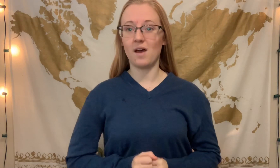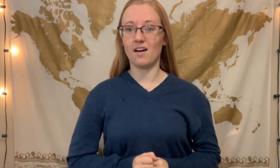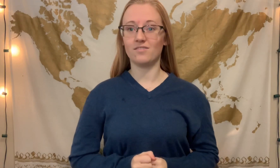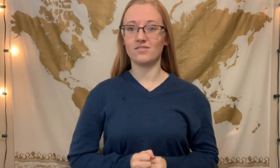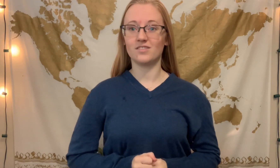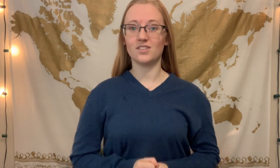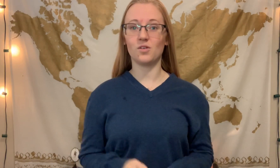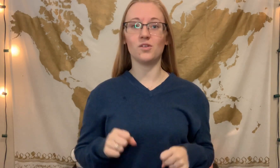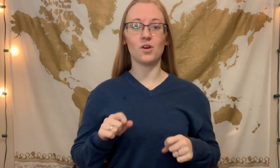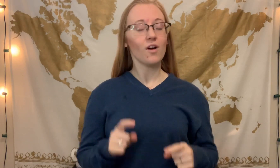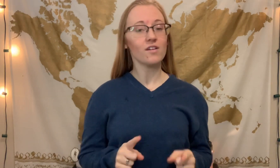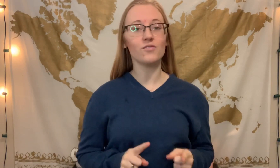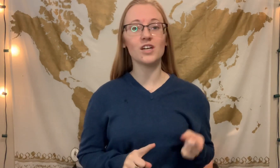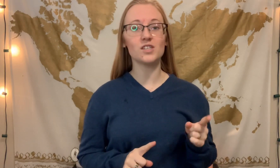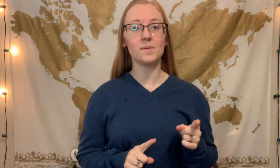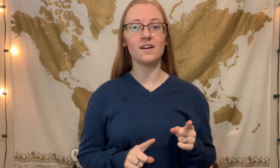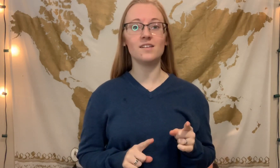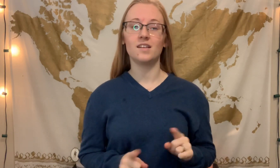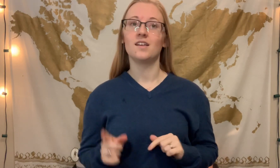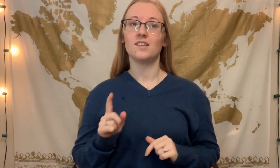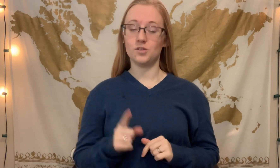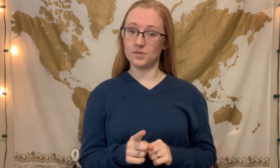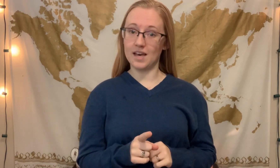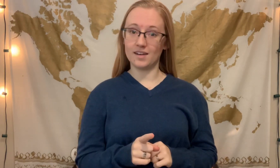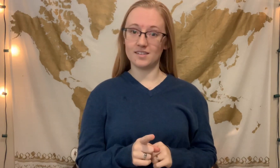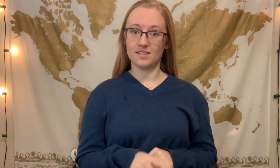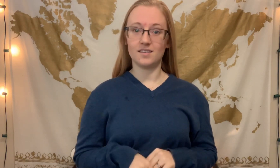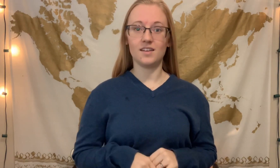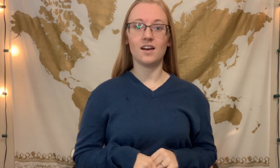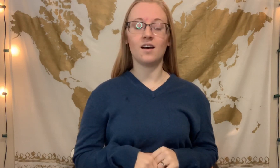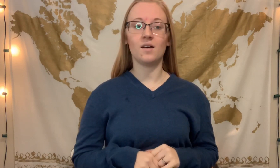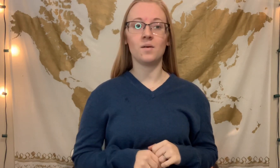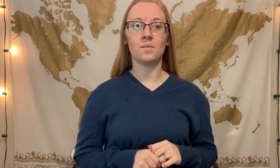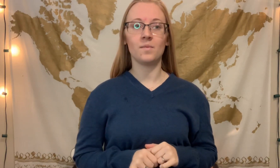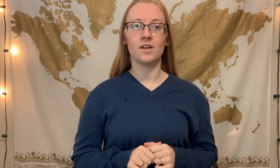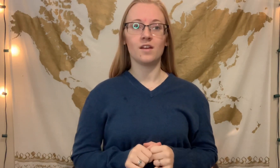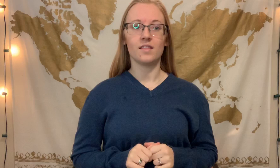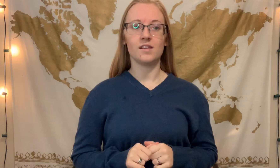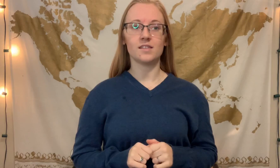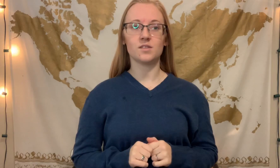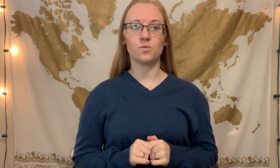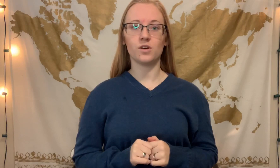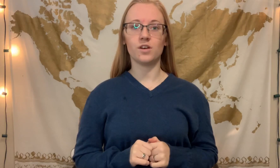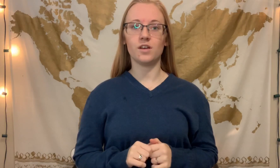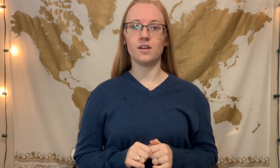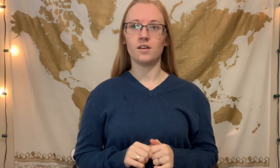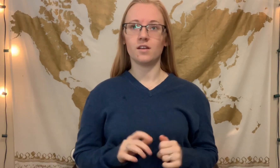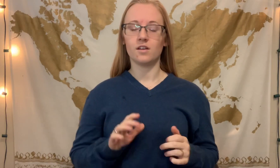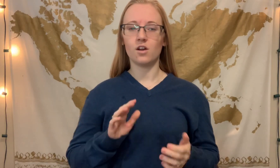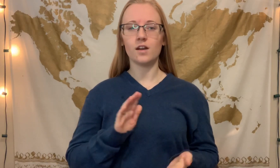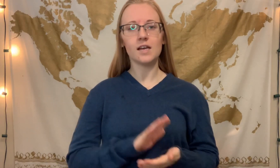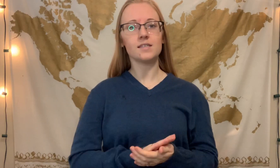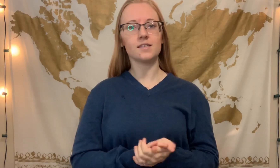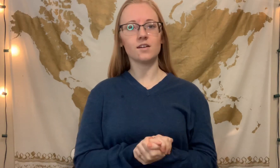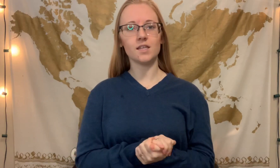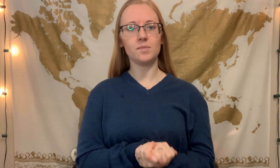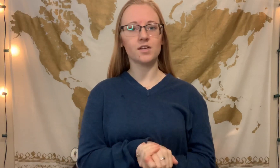have. So you know how to fingerspell, use that. This would not necessarily be a